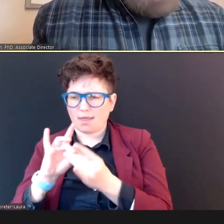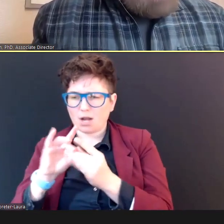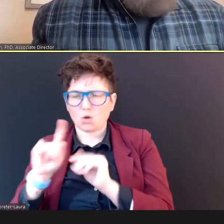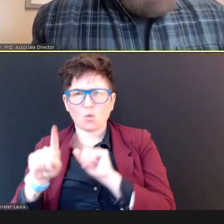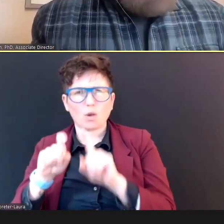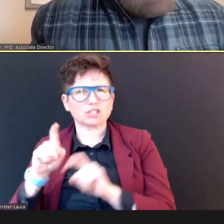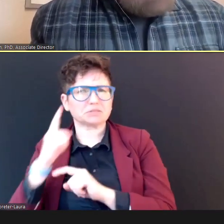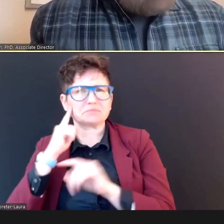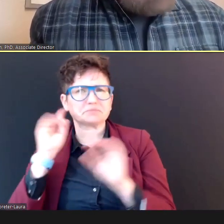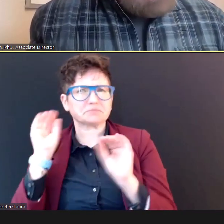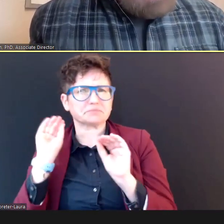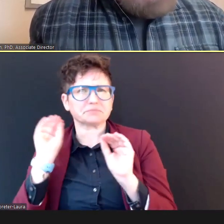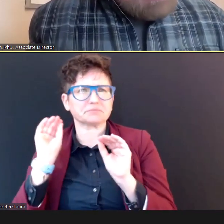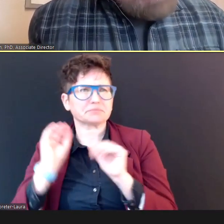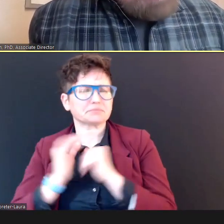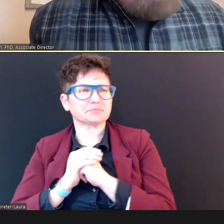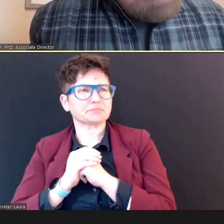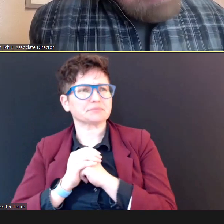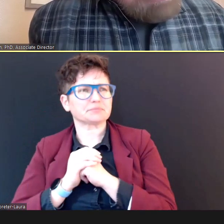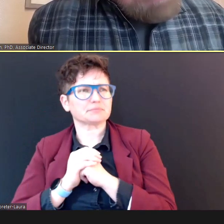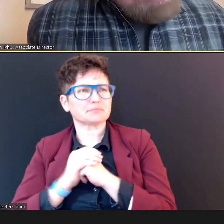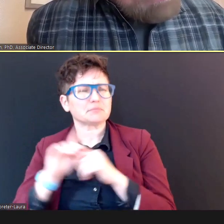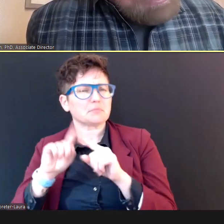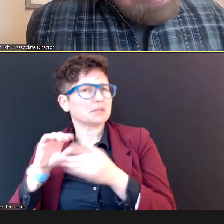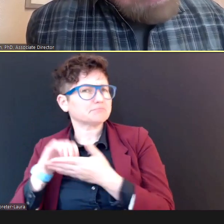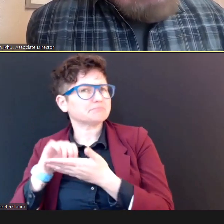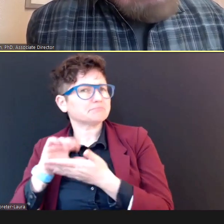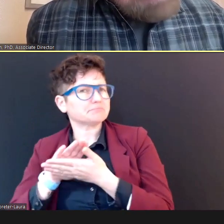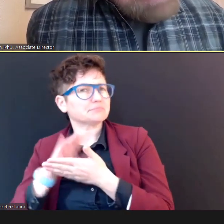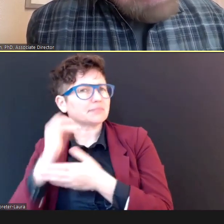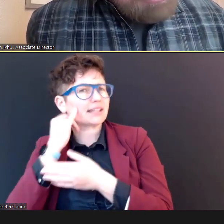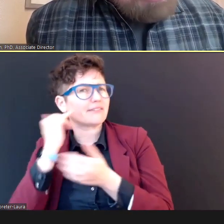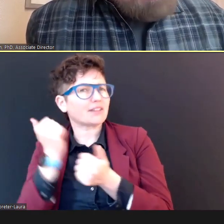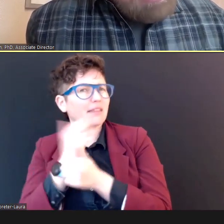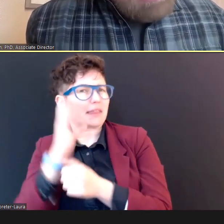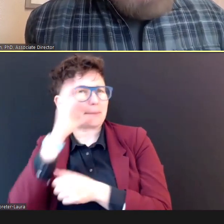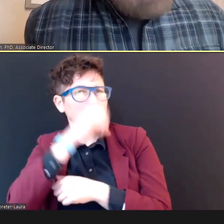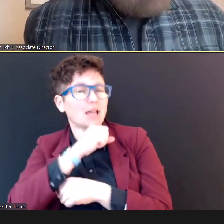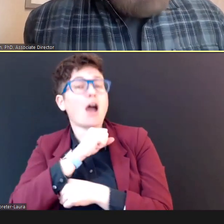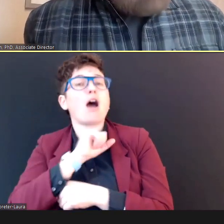got right there but jot them down if